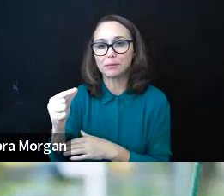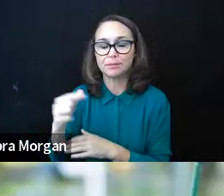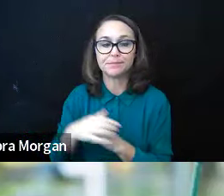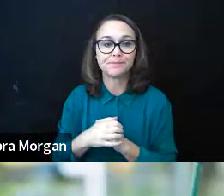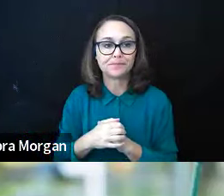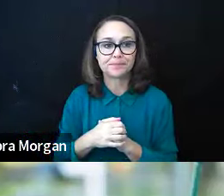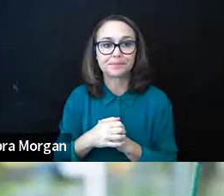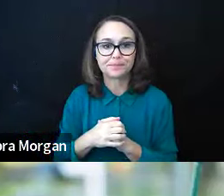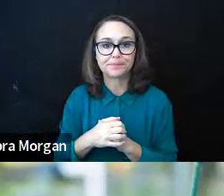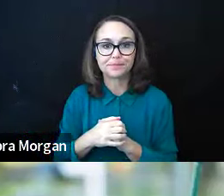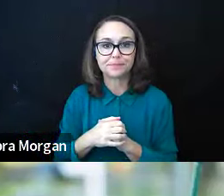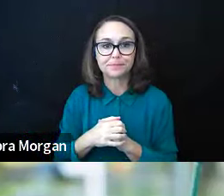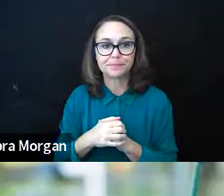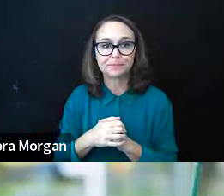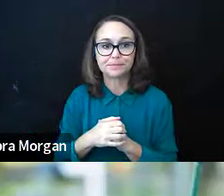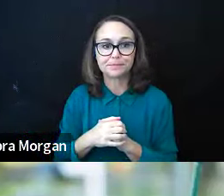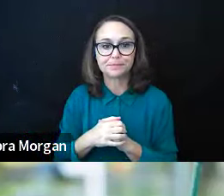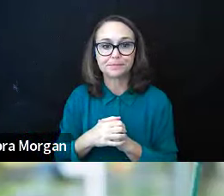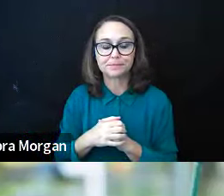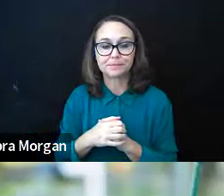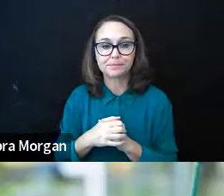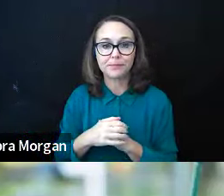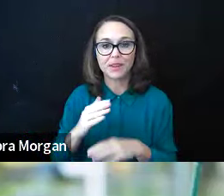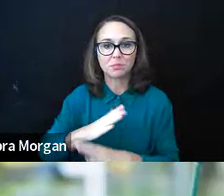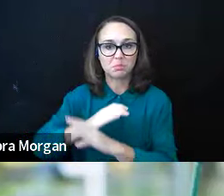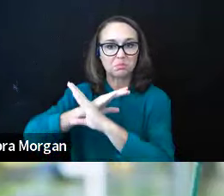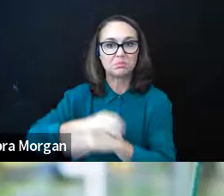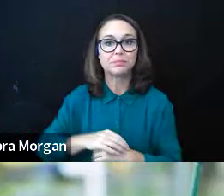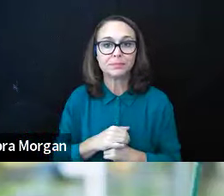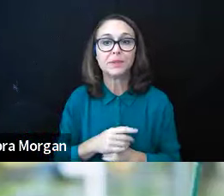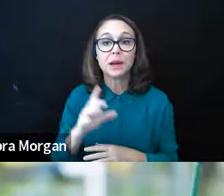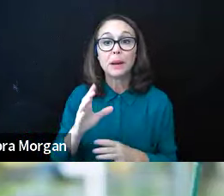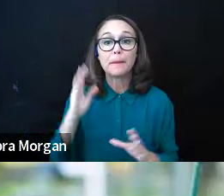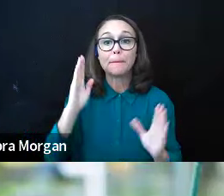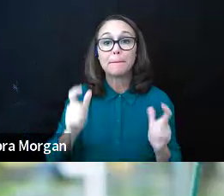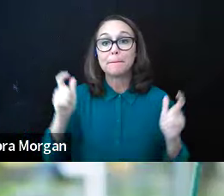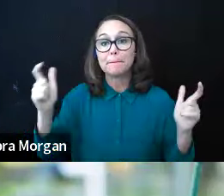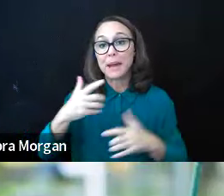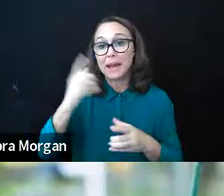are many mentoring programs. But Big Brothers, Big Sisters, is the oldest and best-known example.